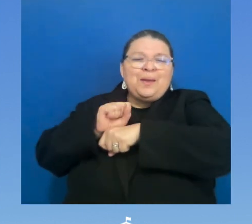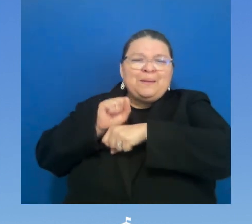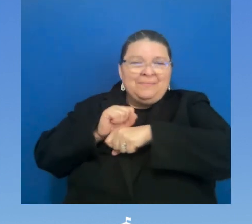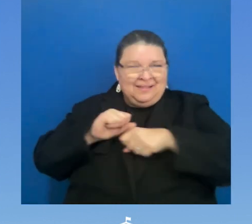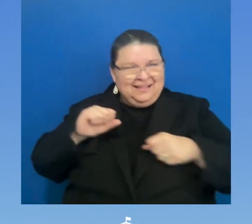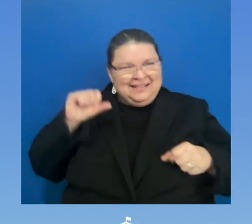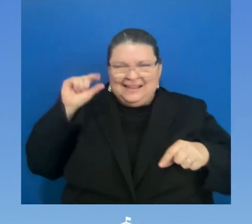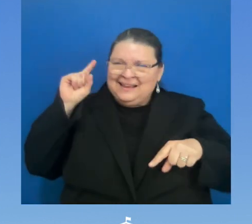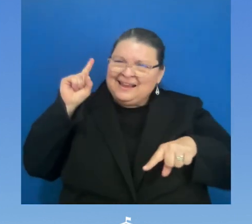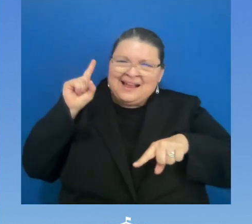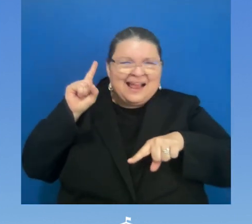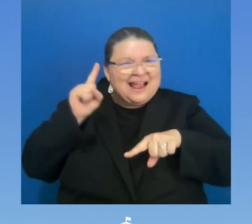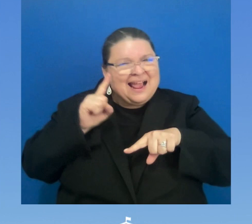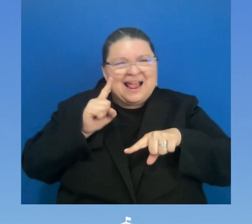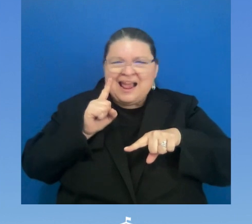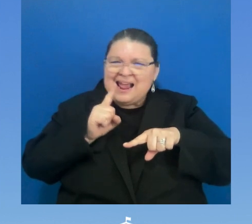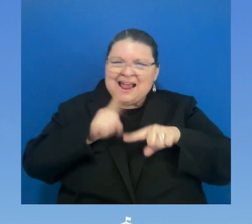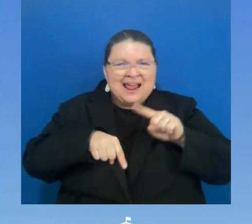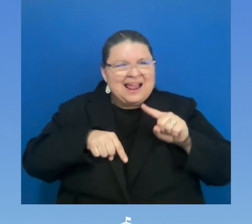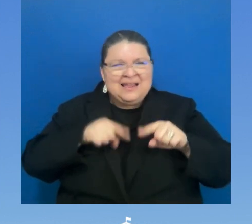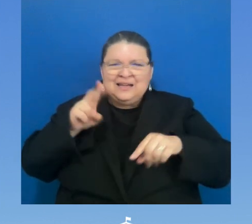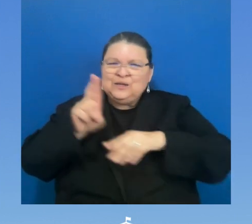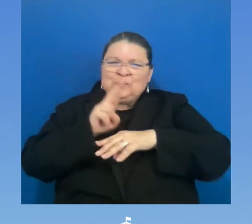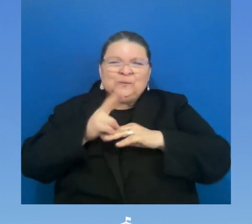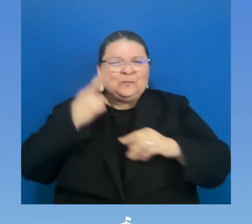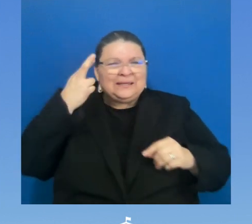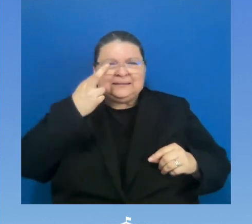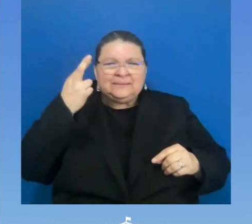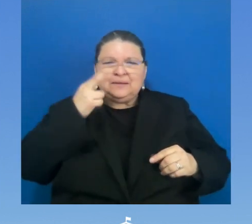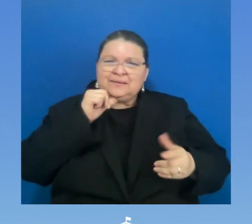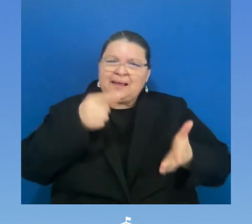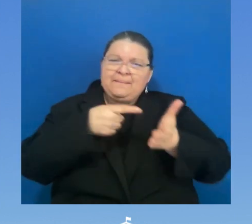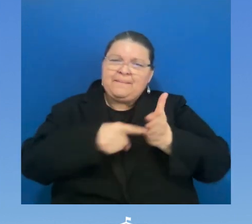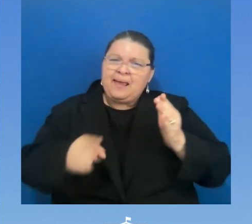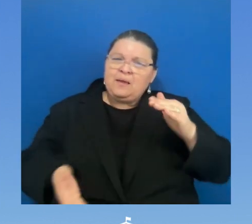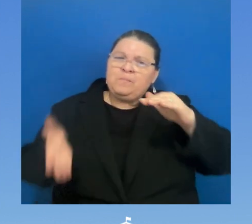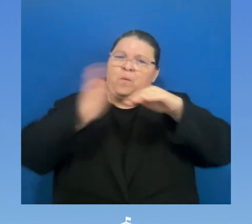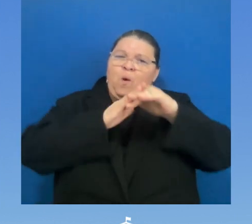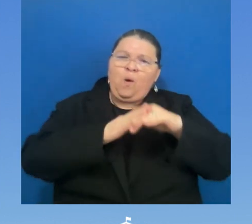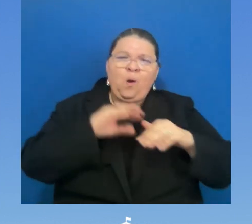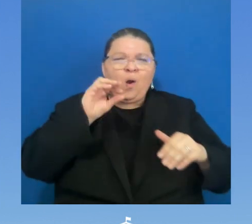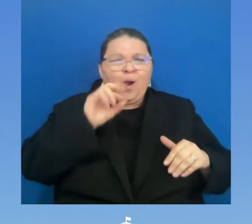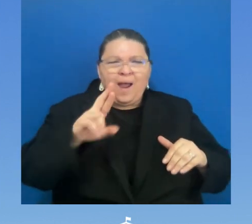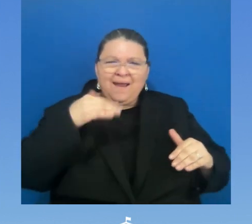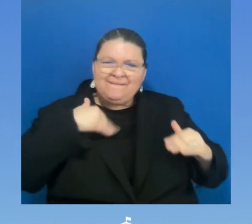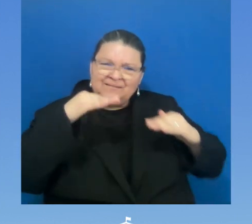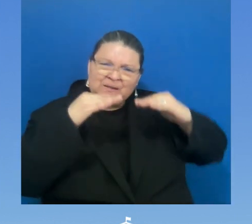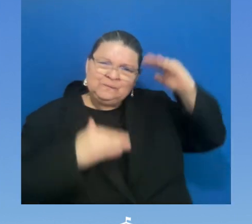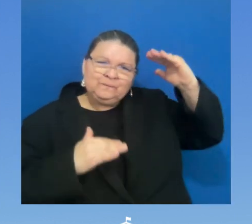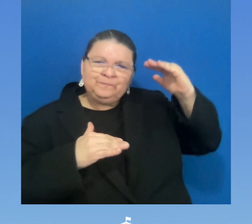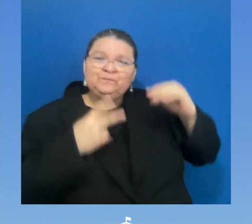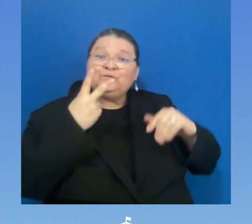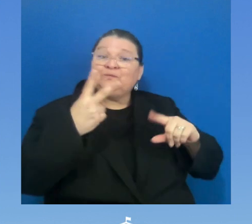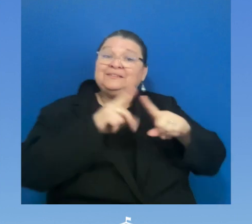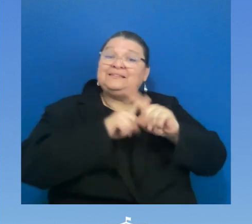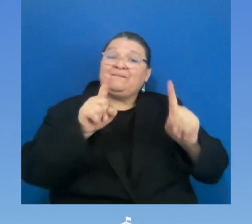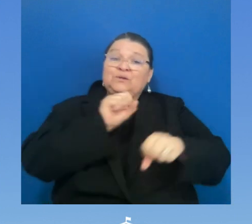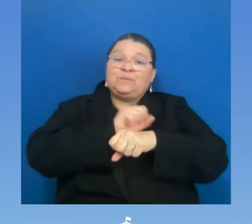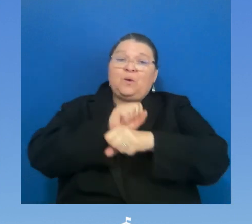My case is over, and the victorious ending is one I hope we all share, but the pursuit of justice continues.